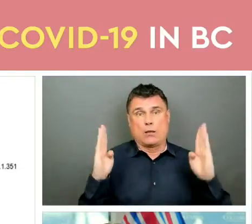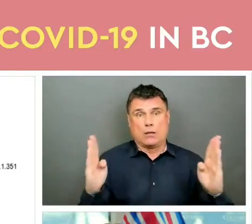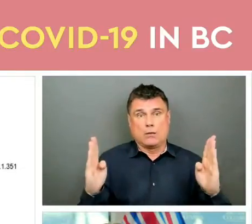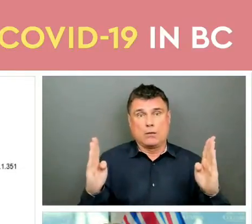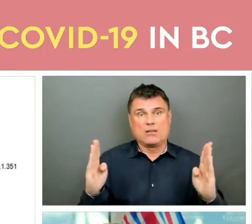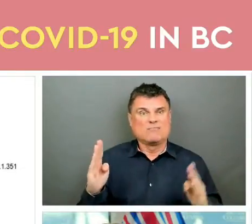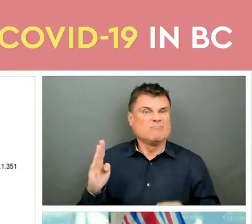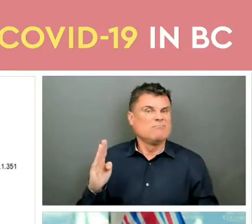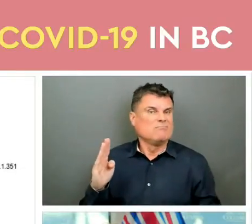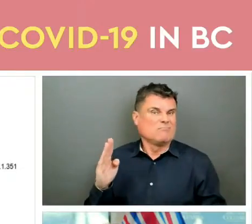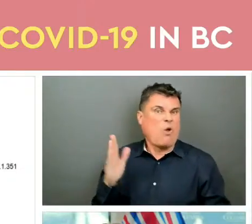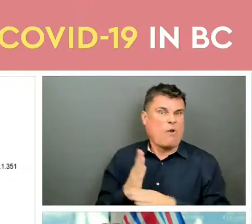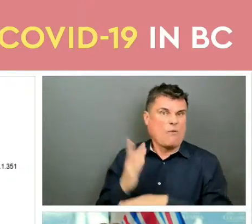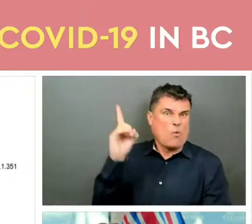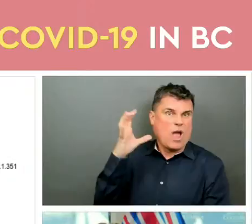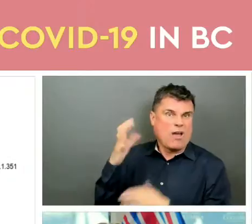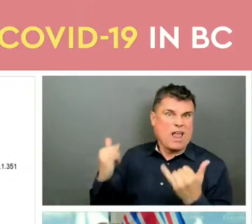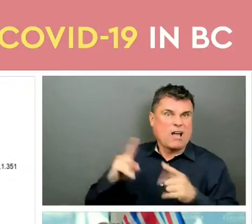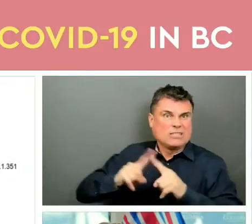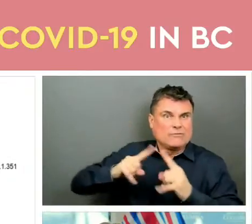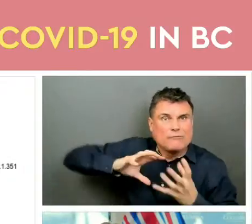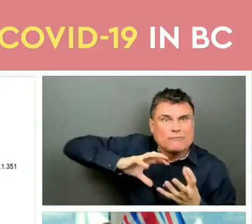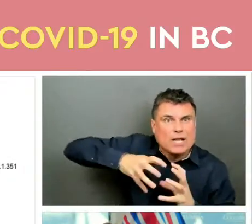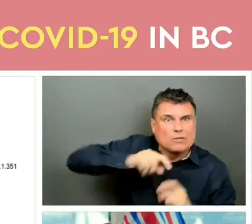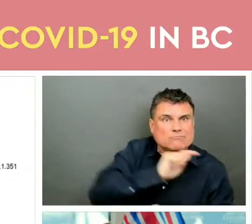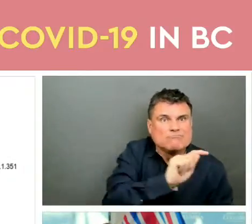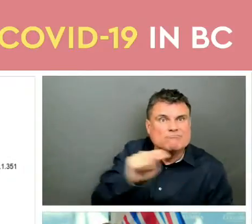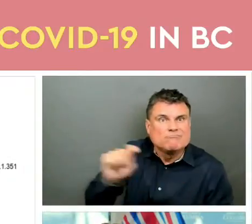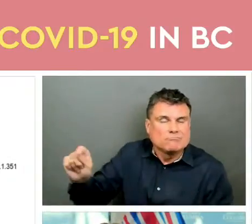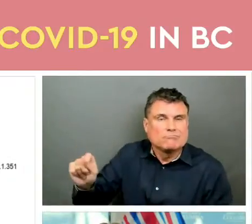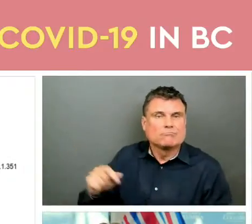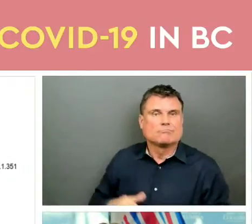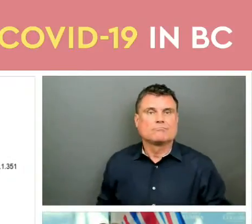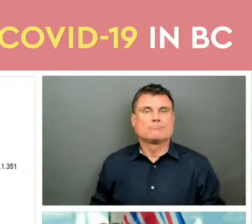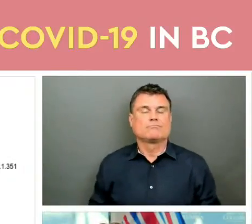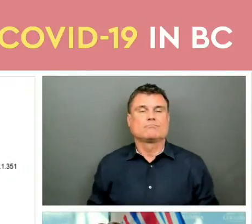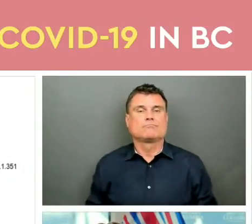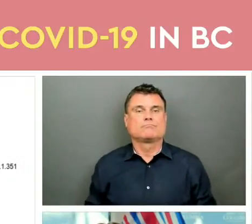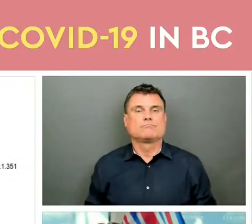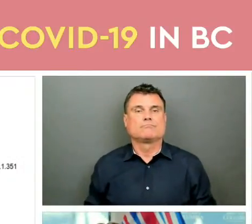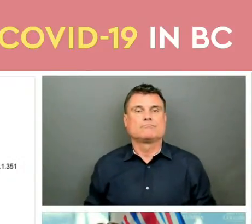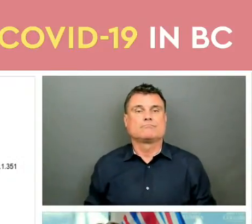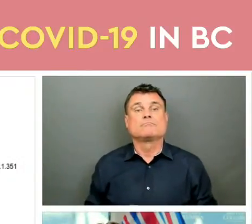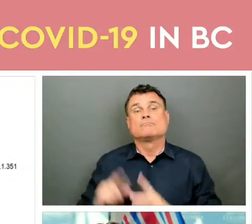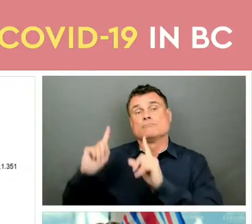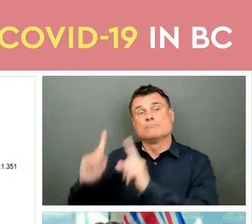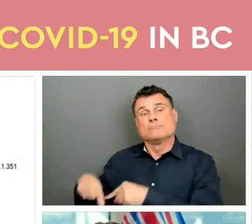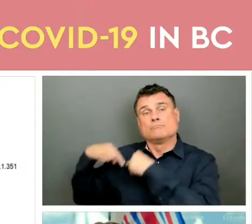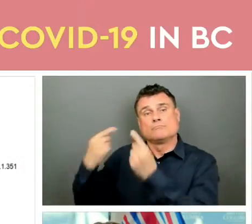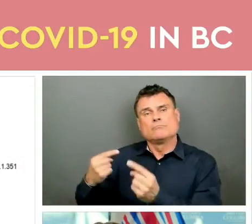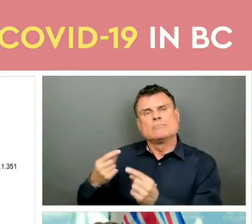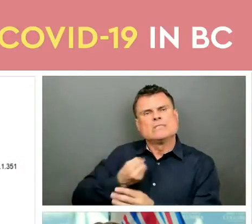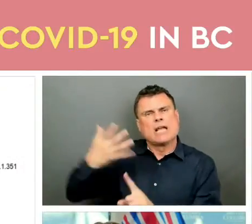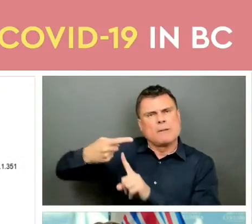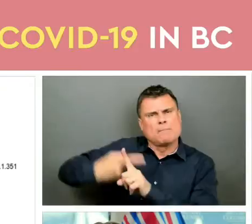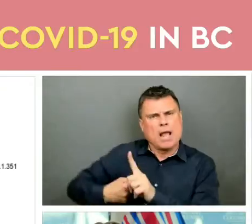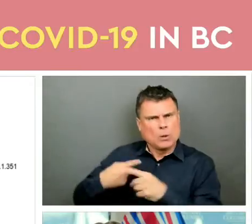What we have been looking for particularly in the last few months is genome sequencing, to help us